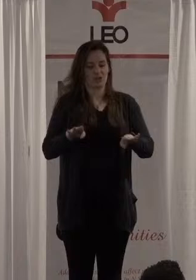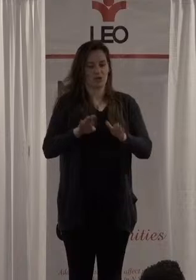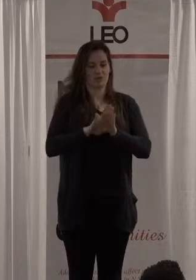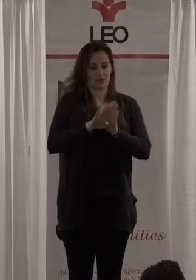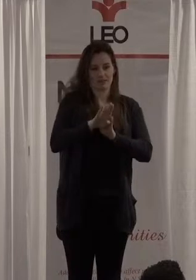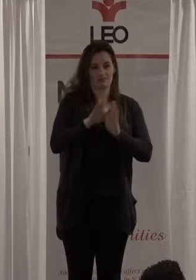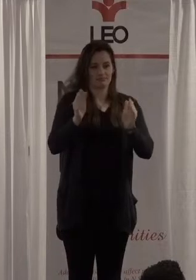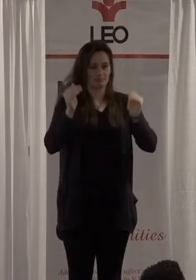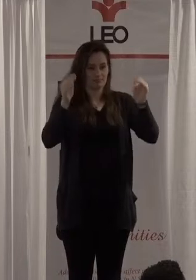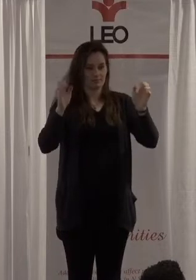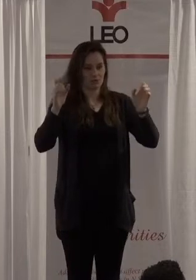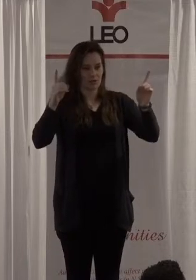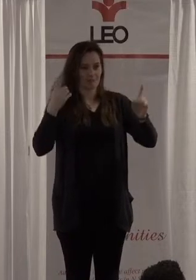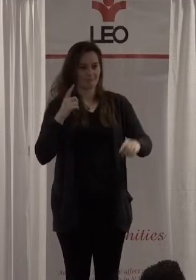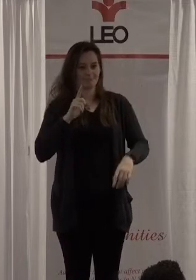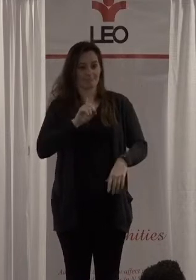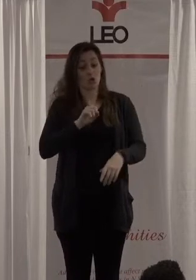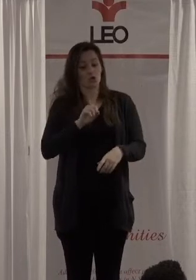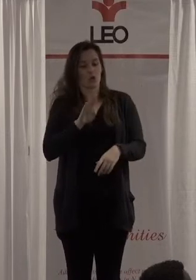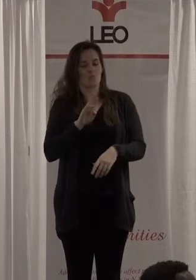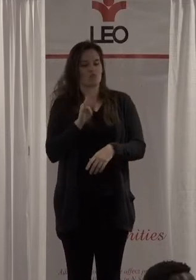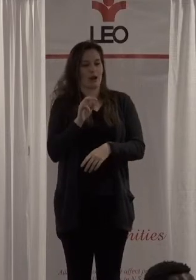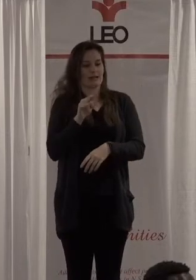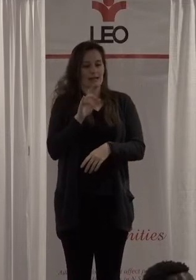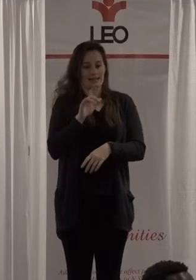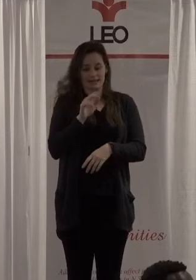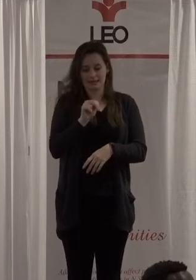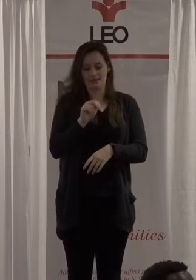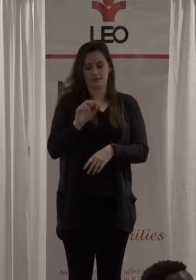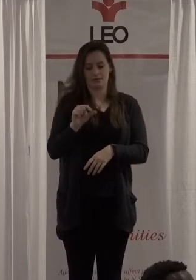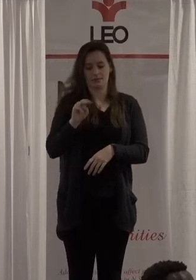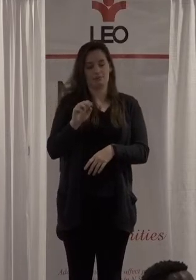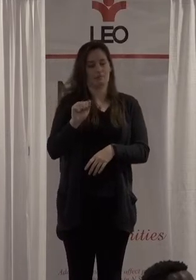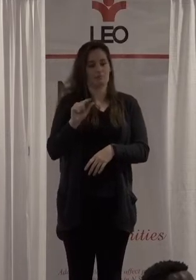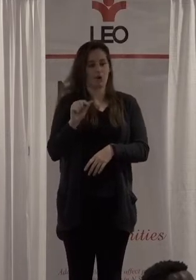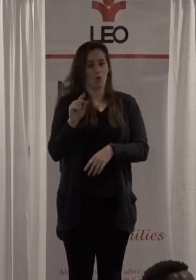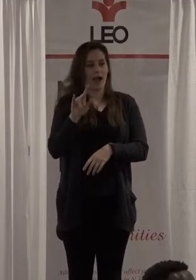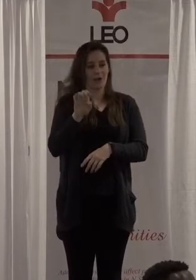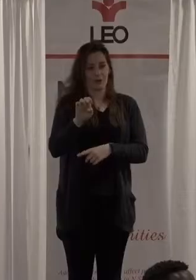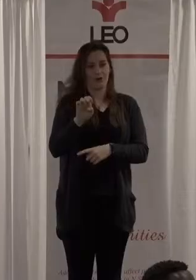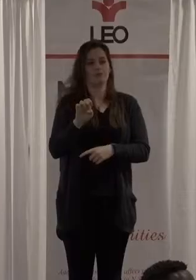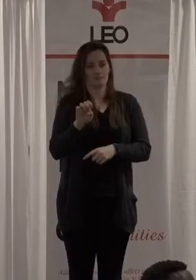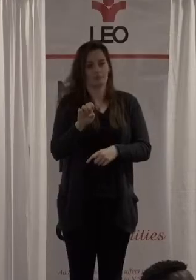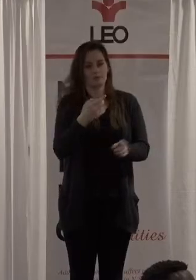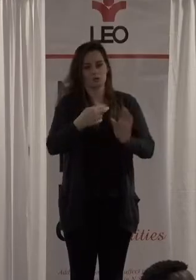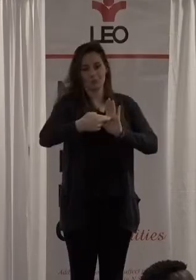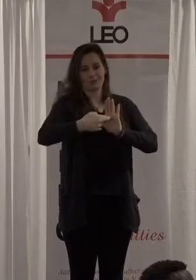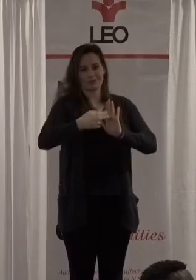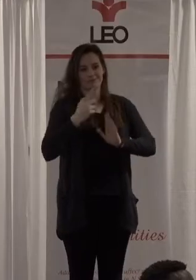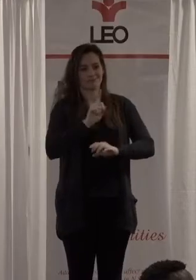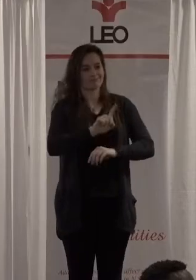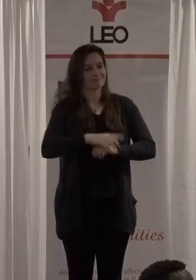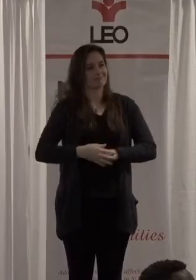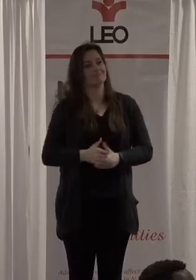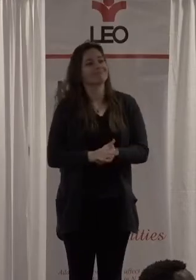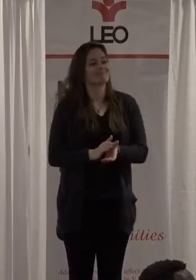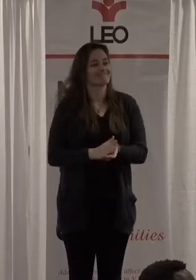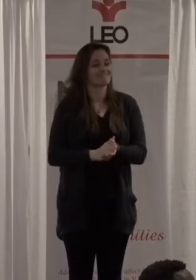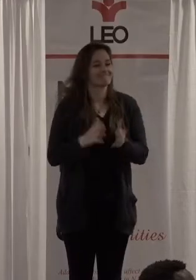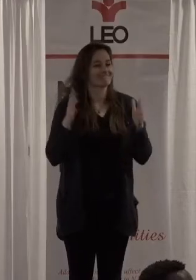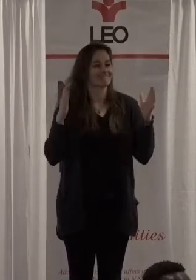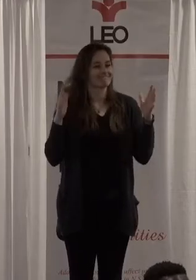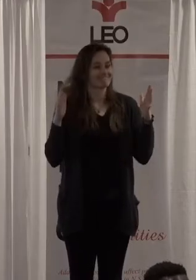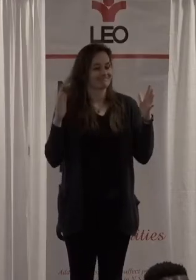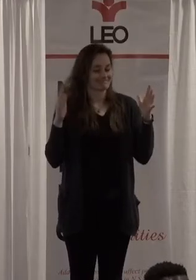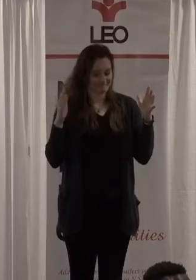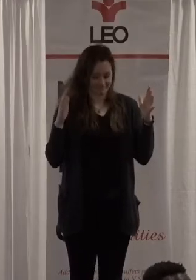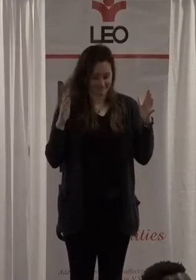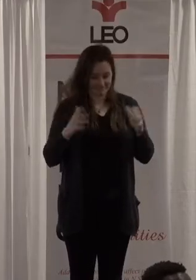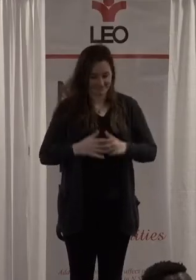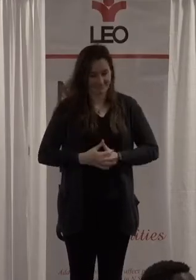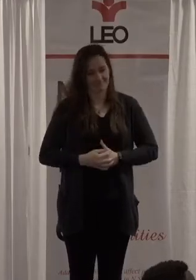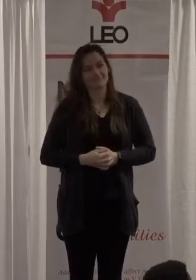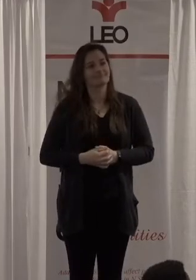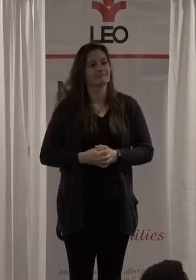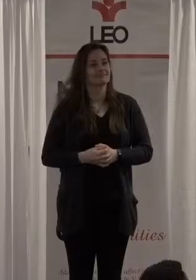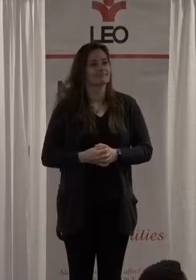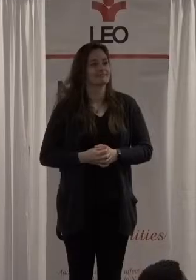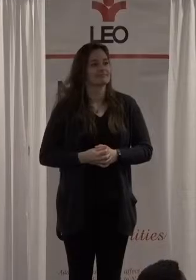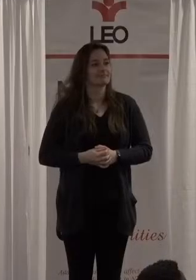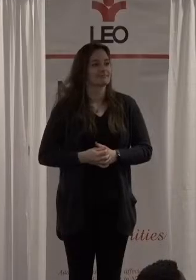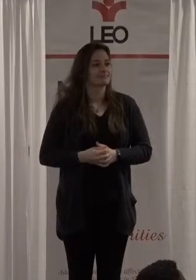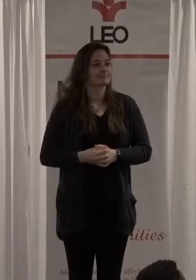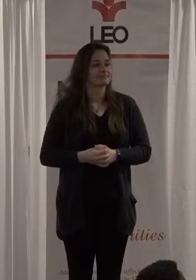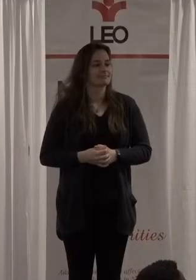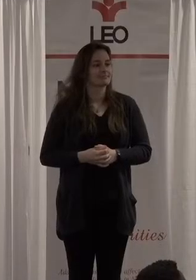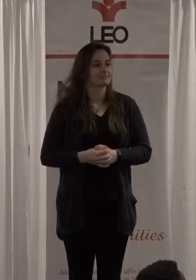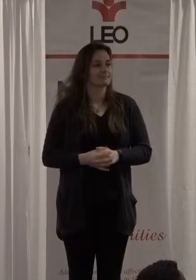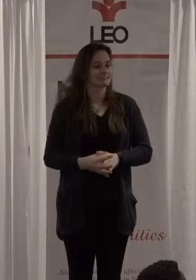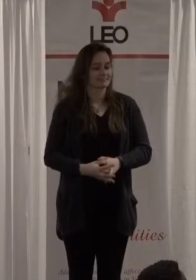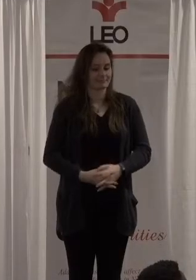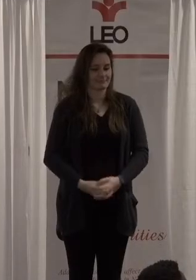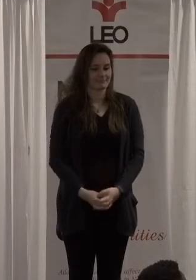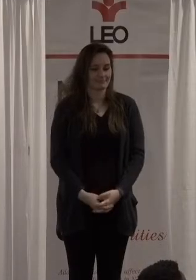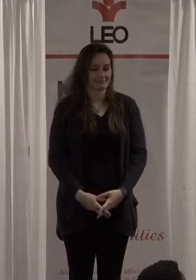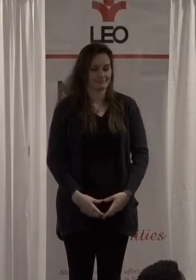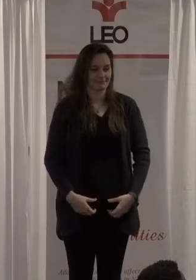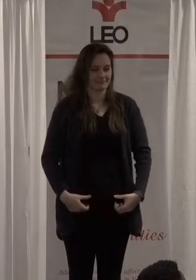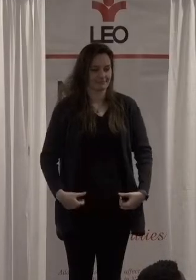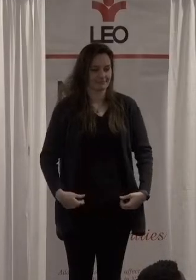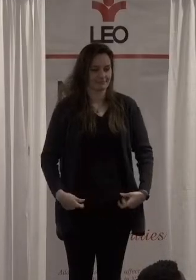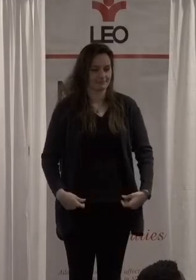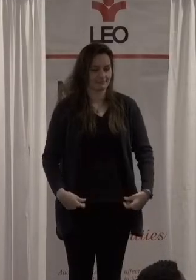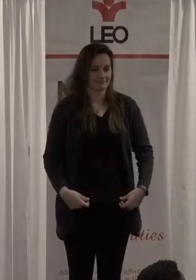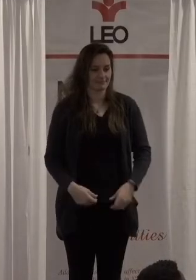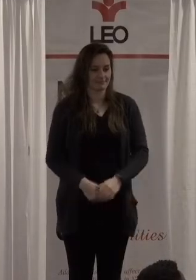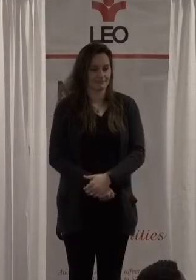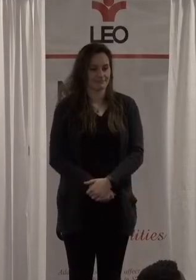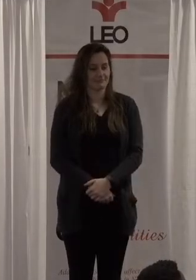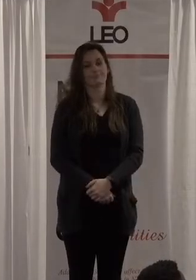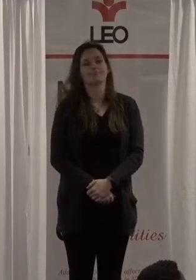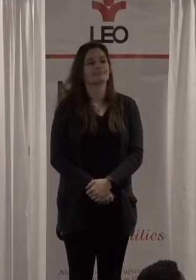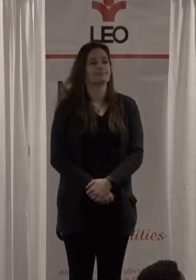THE HONOURABLE BRANDON MAGUIRE